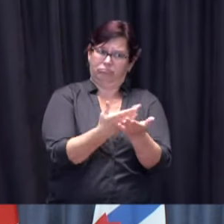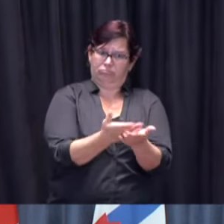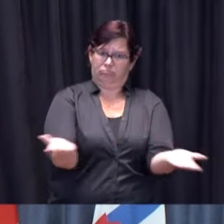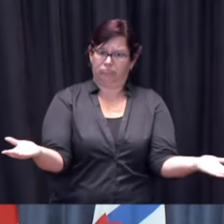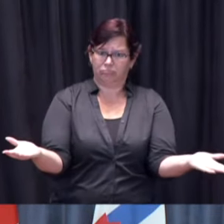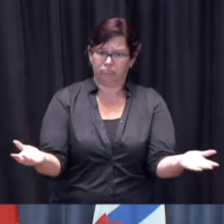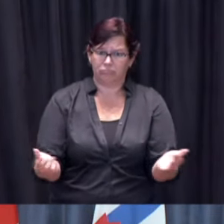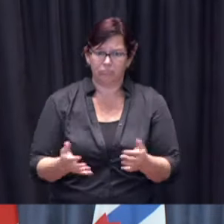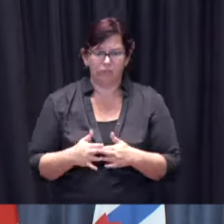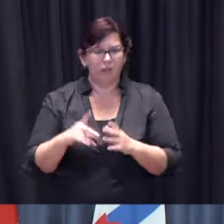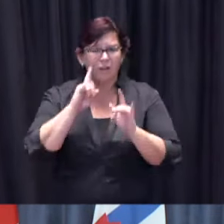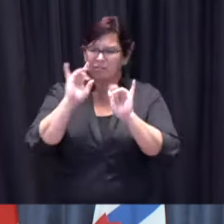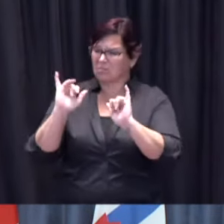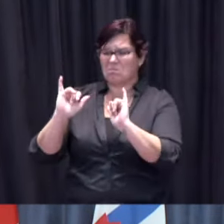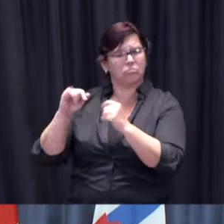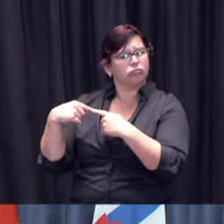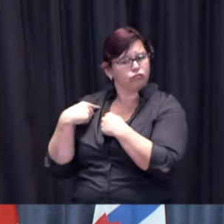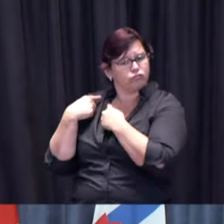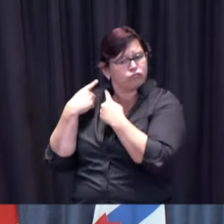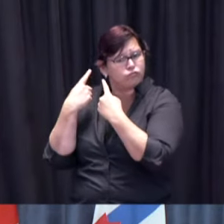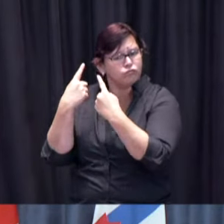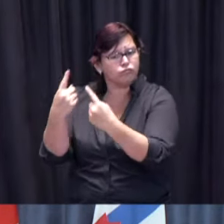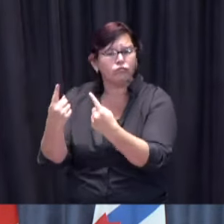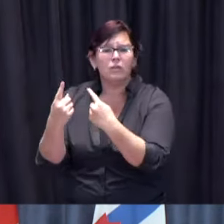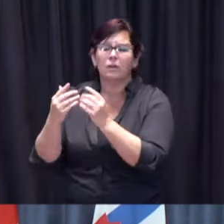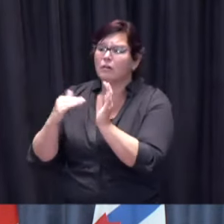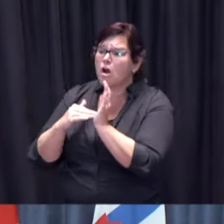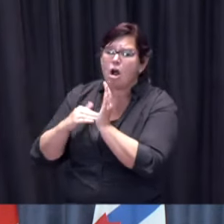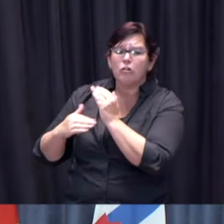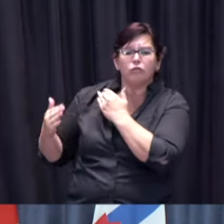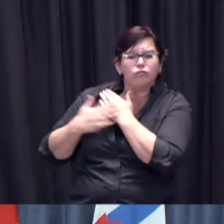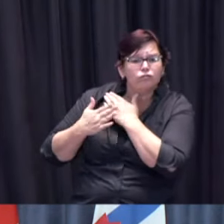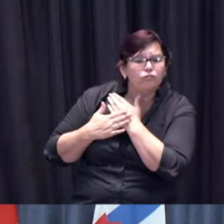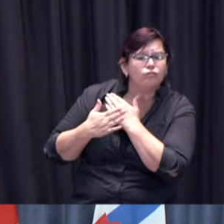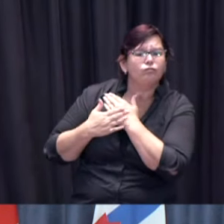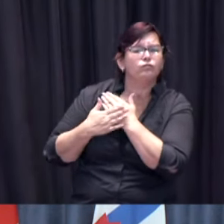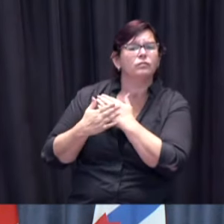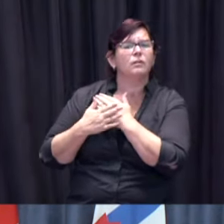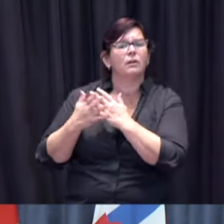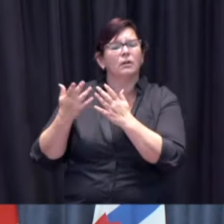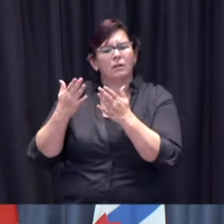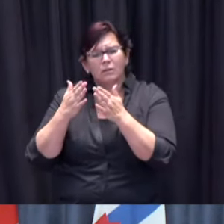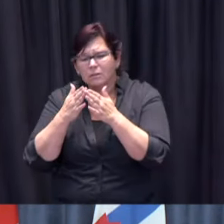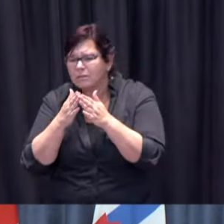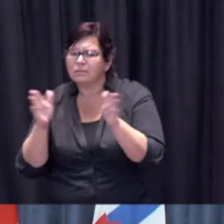from the Medical and Health professionals, not from politicians and the advice with respect to these